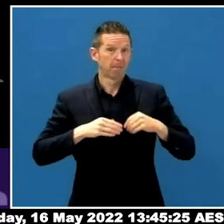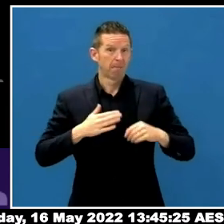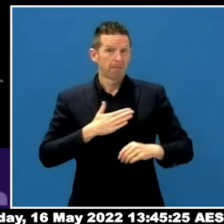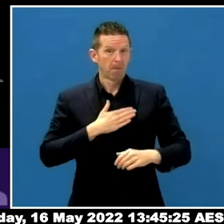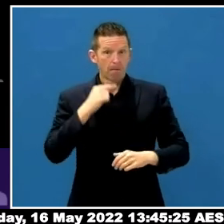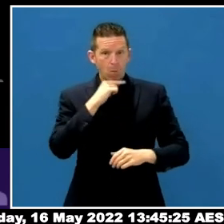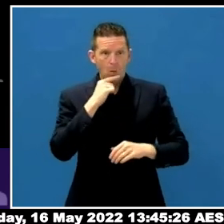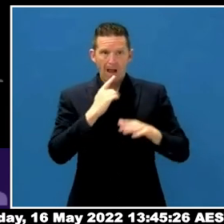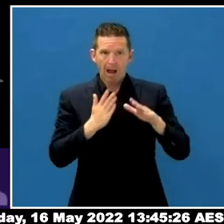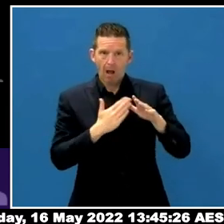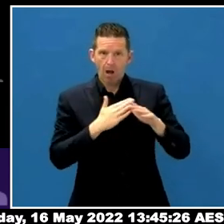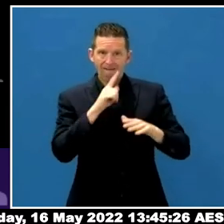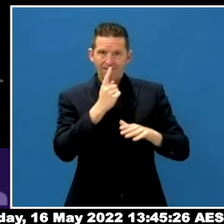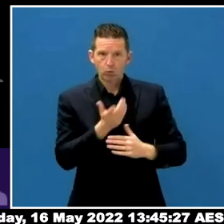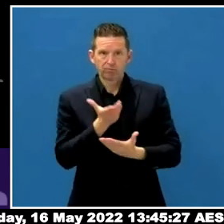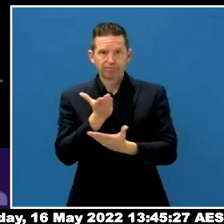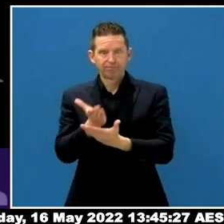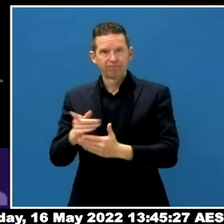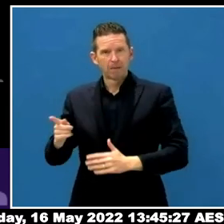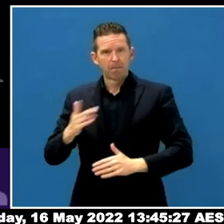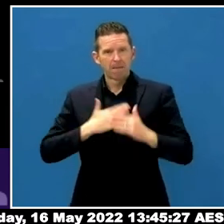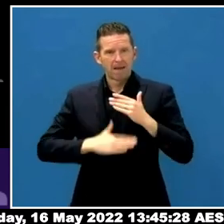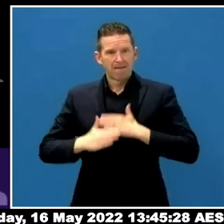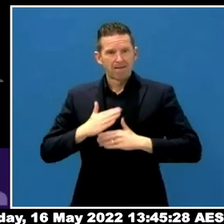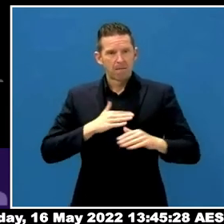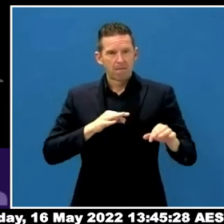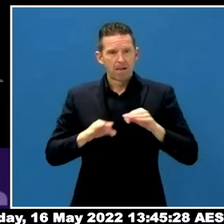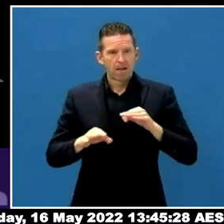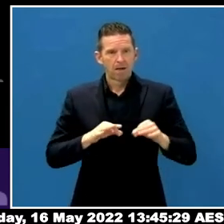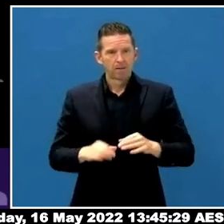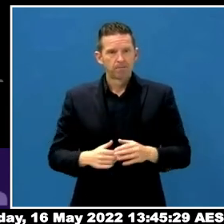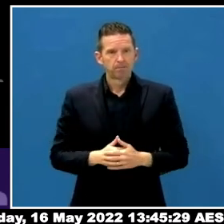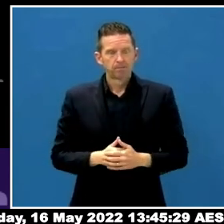Yes. LILLY: And it was knocked back by a few due to COVID as well.